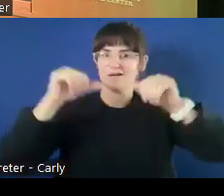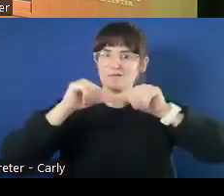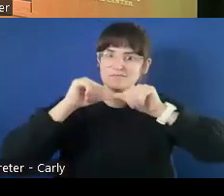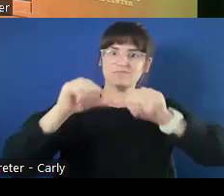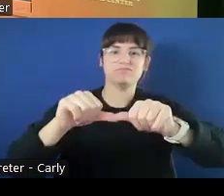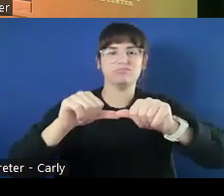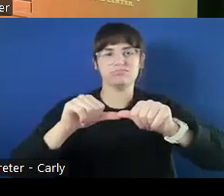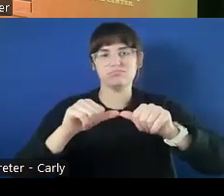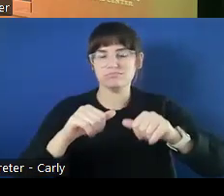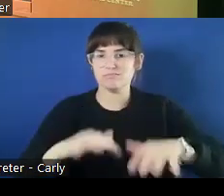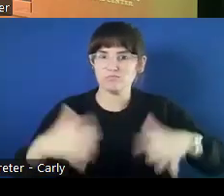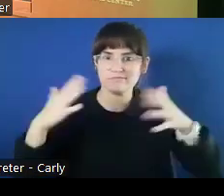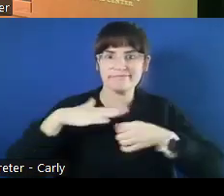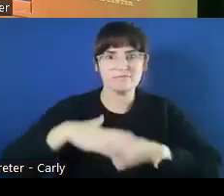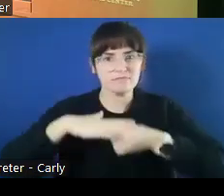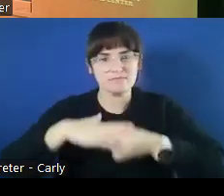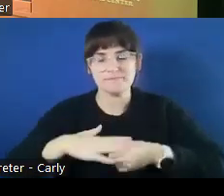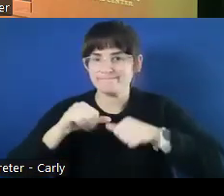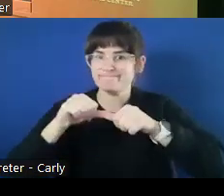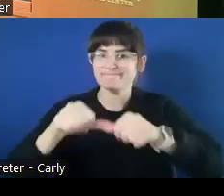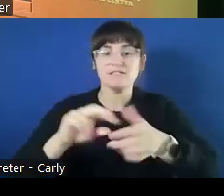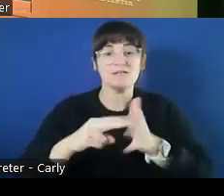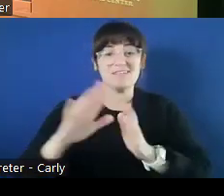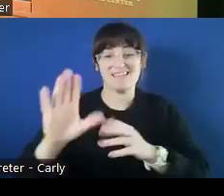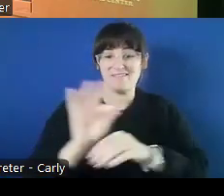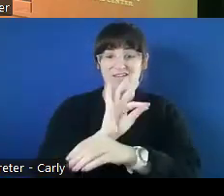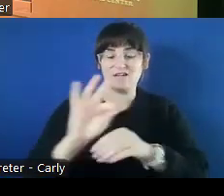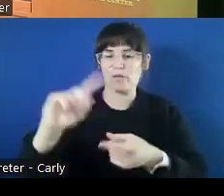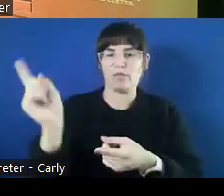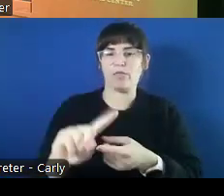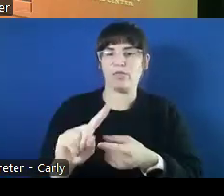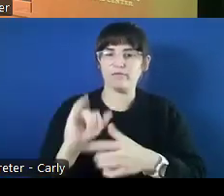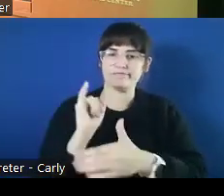uh that end up kind of impairing their function over a long period of time and I think as a result